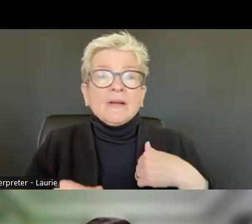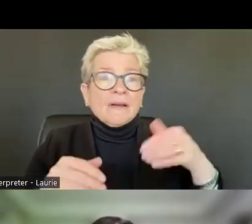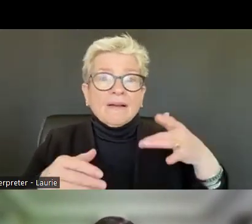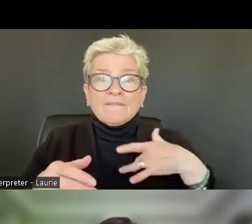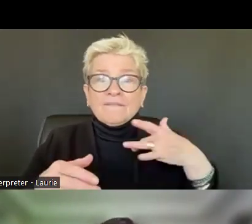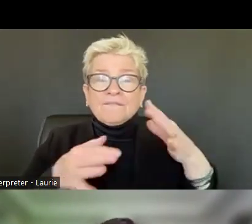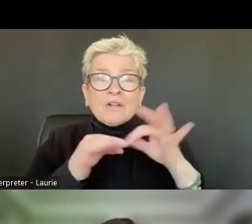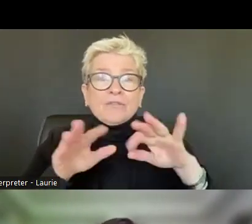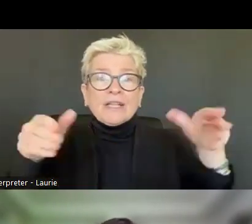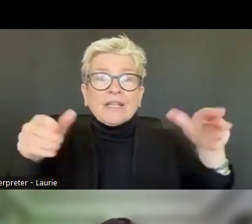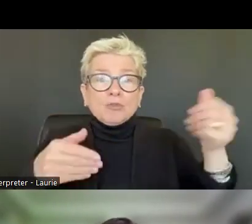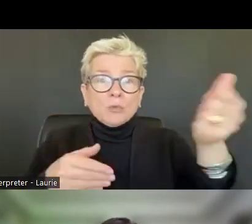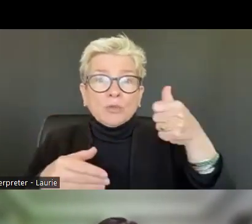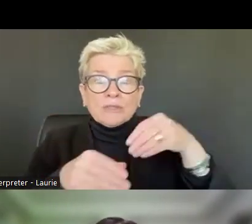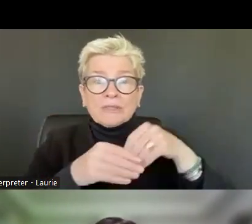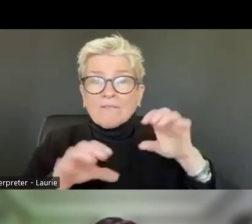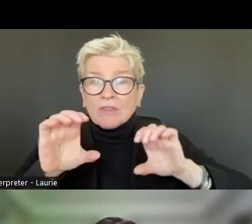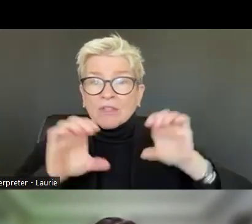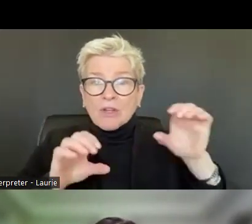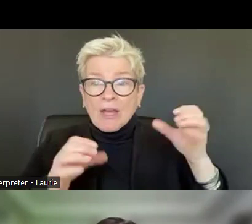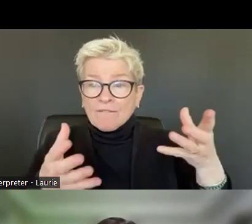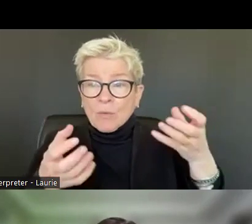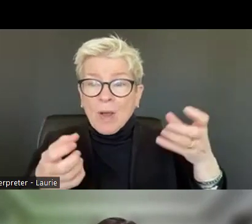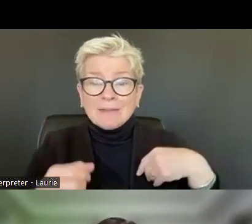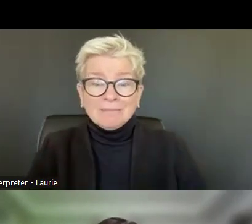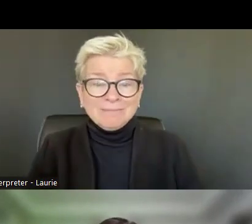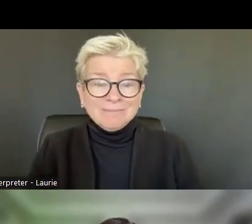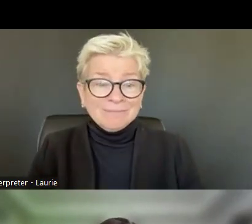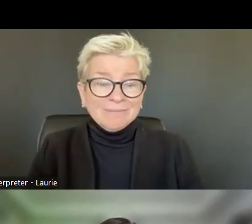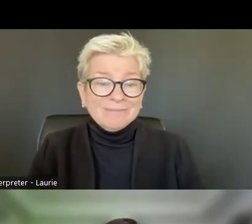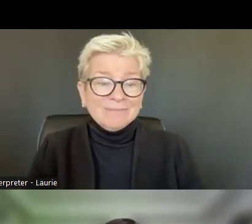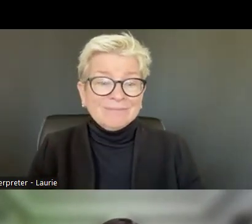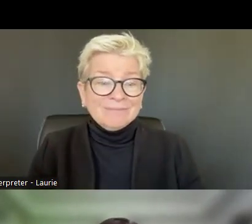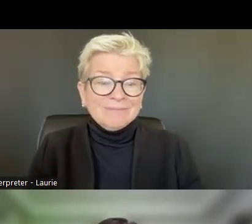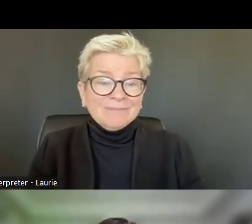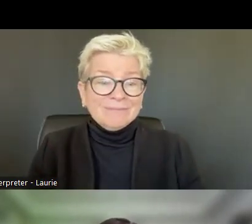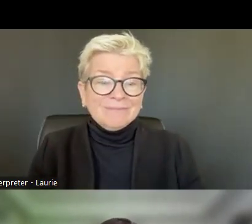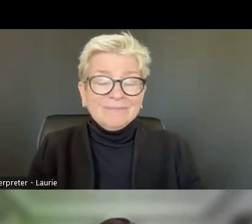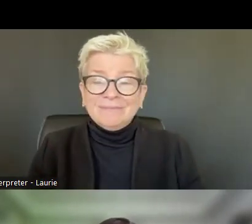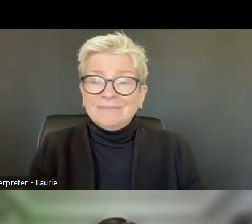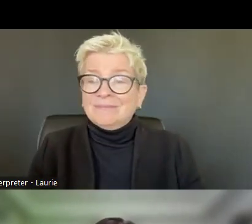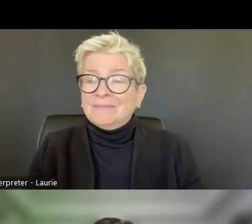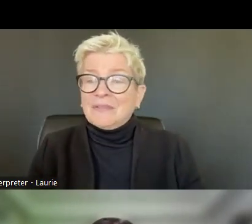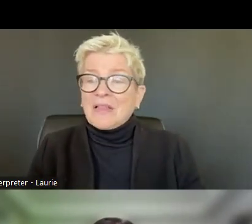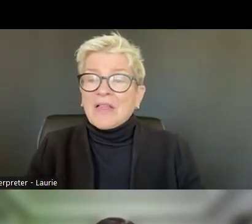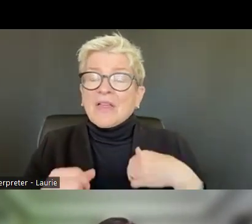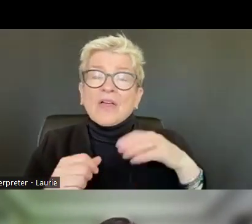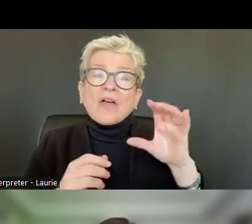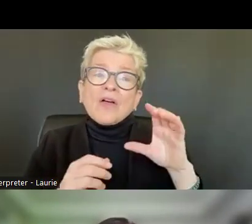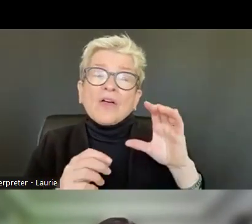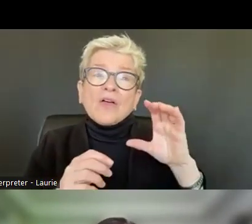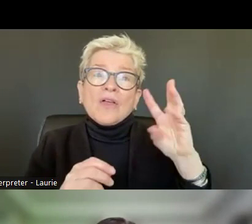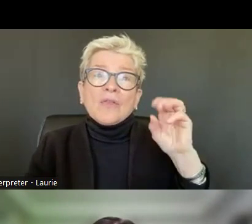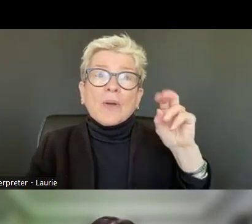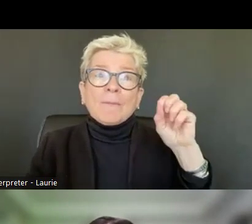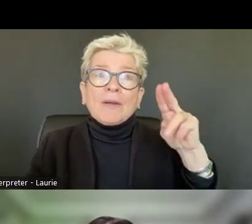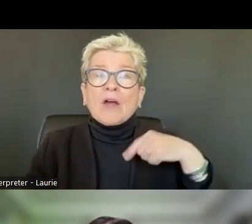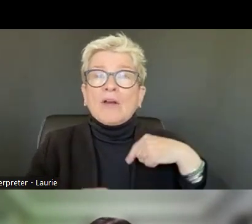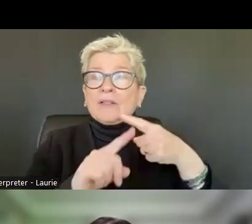to this webinar is brought to you through the office of student engagement and supports at